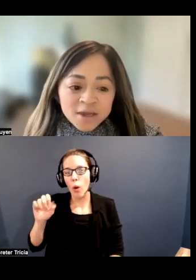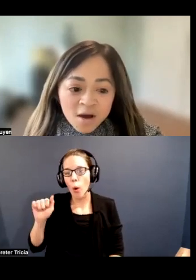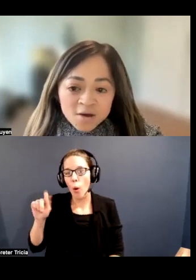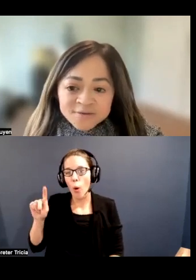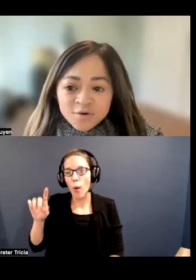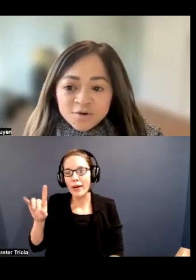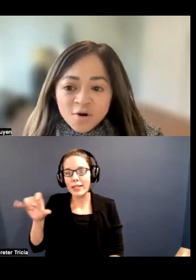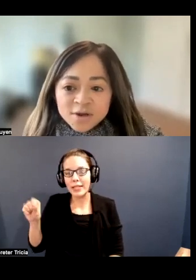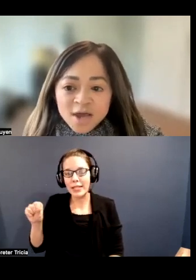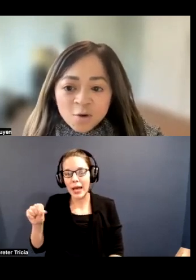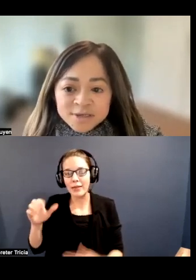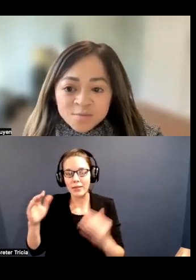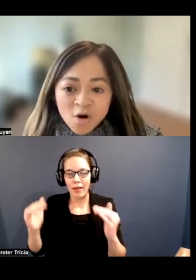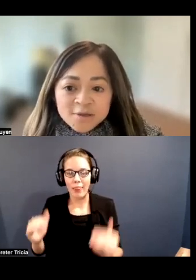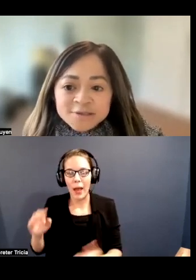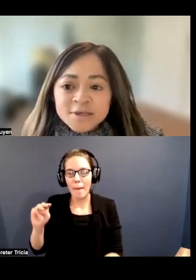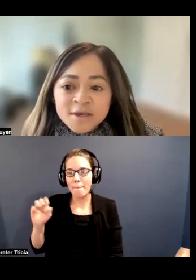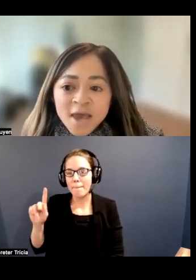Mike Oxford on housing policy